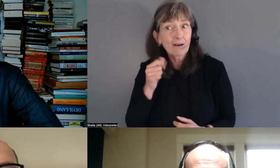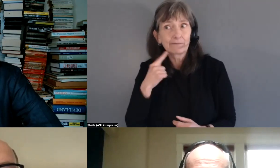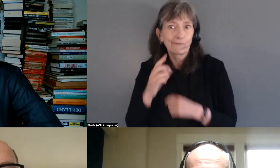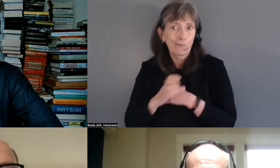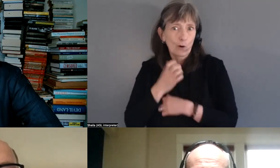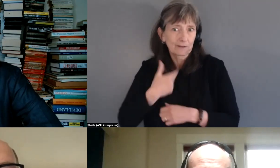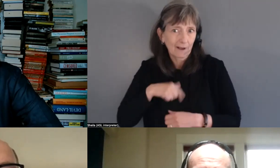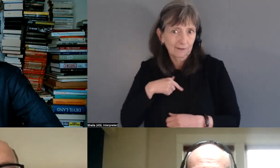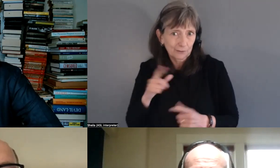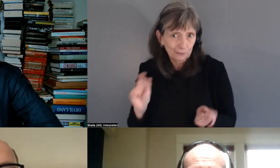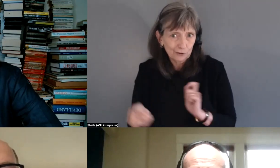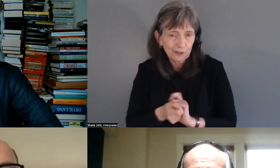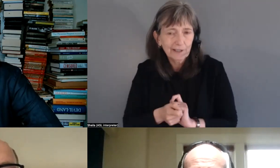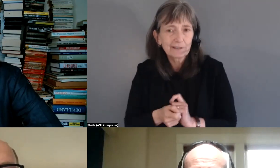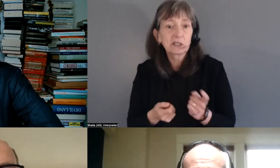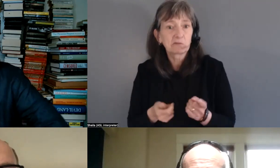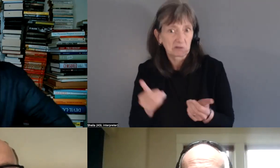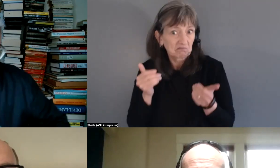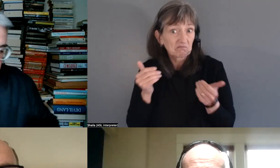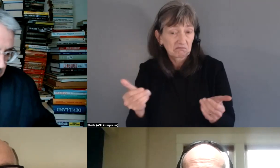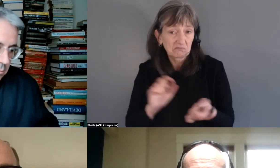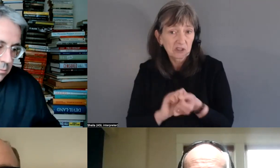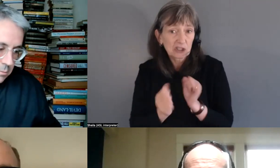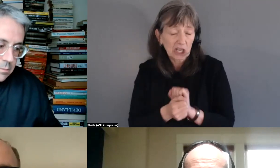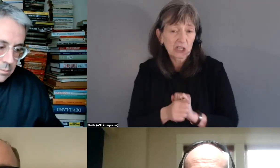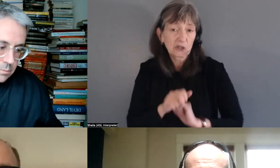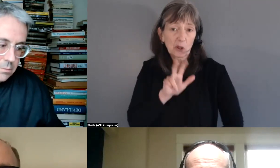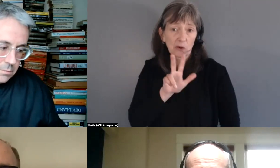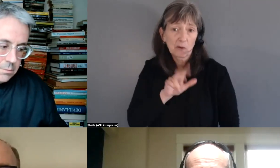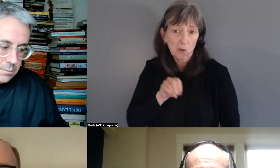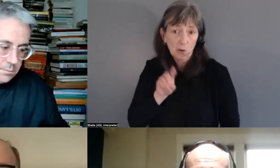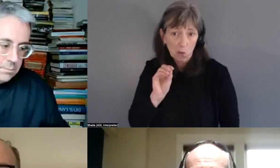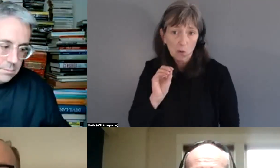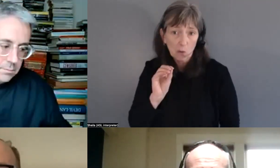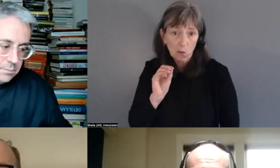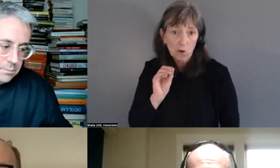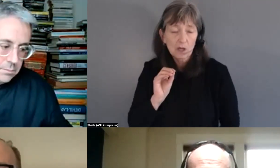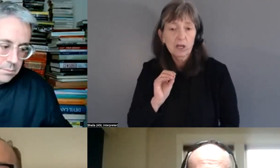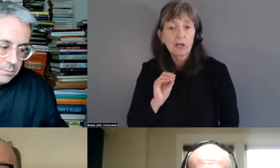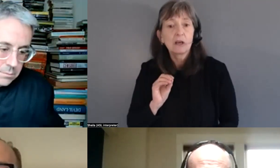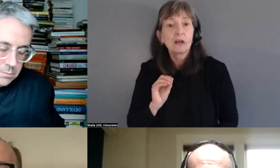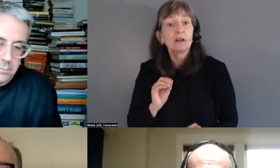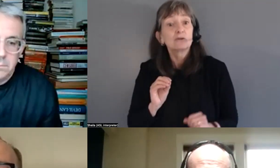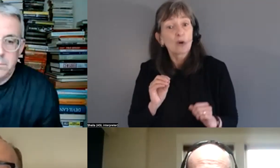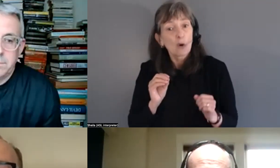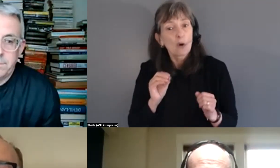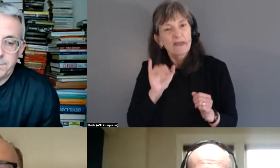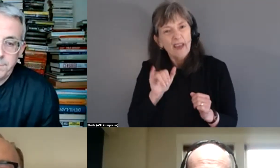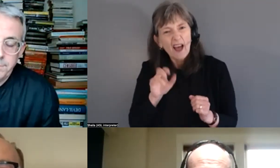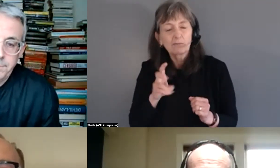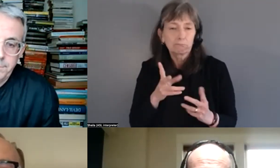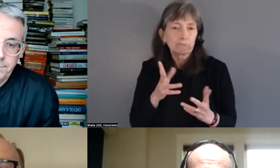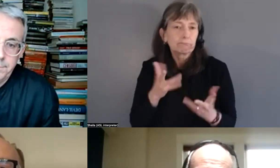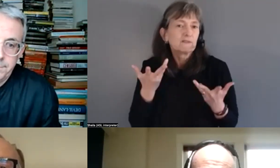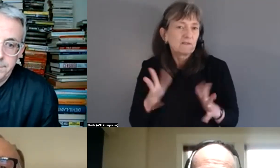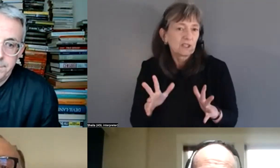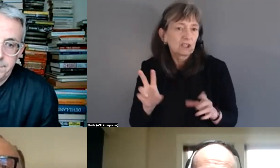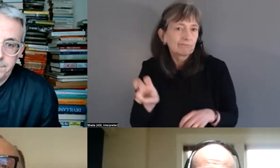you know, it was done. So, that part is less of an issue, although the question would be